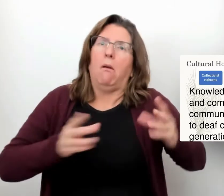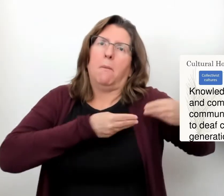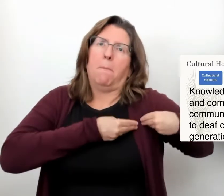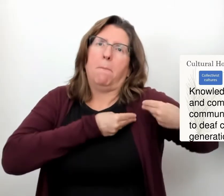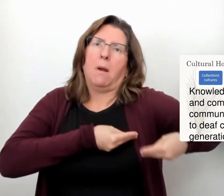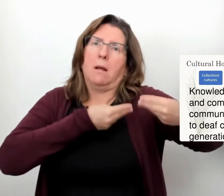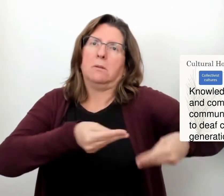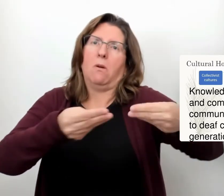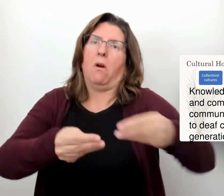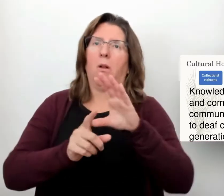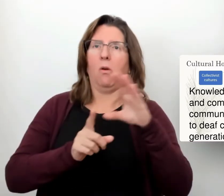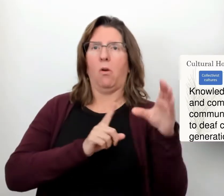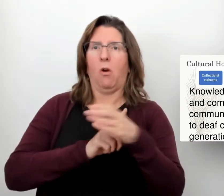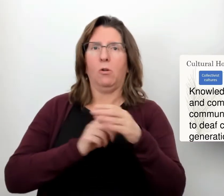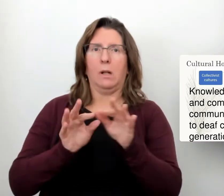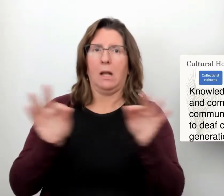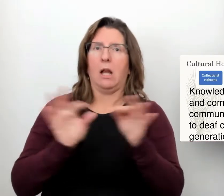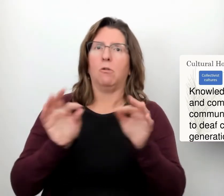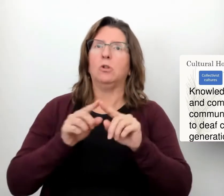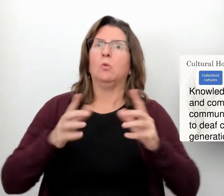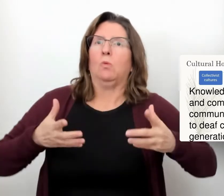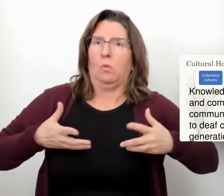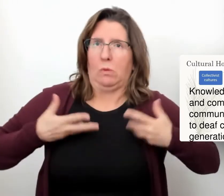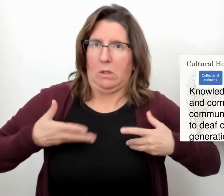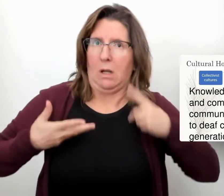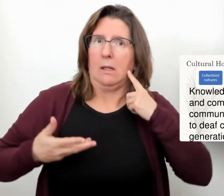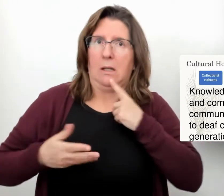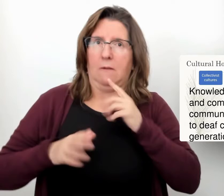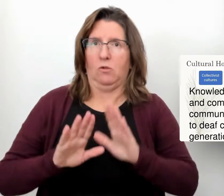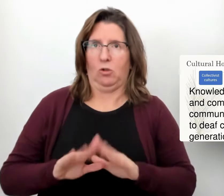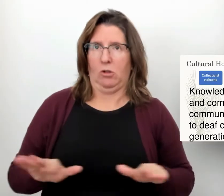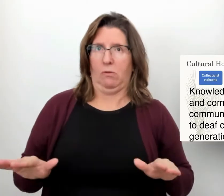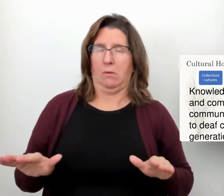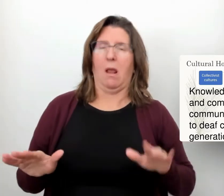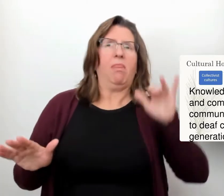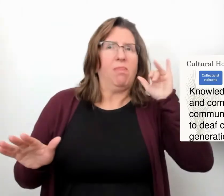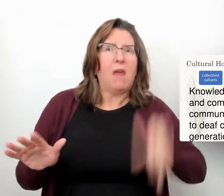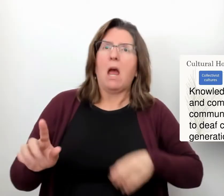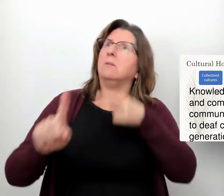Community life is handed down from older generations to younger.